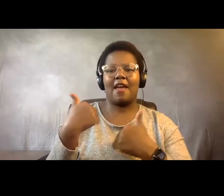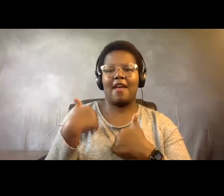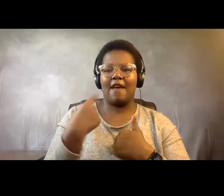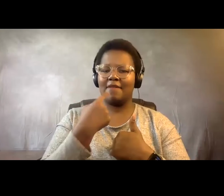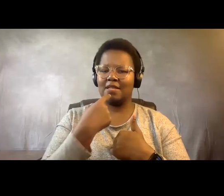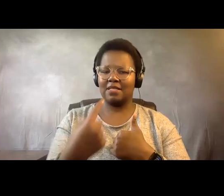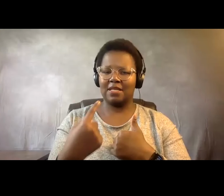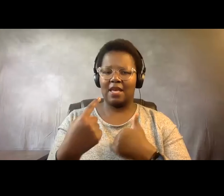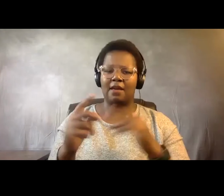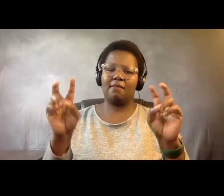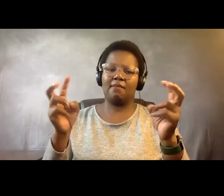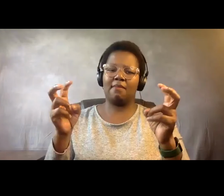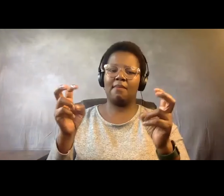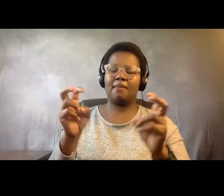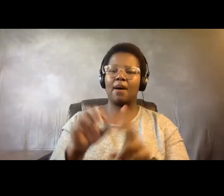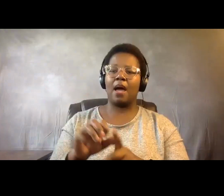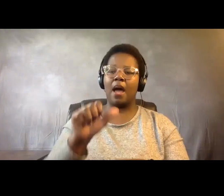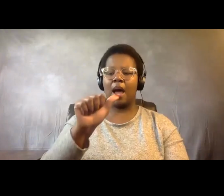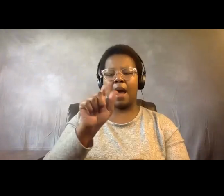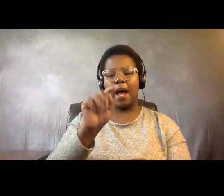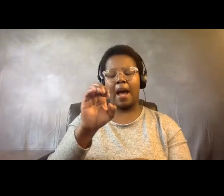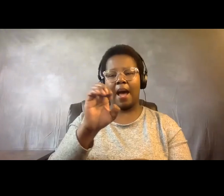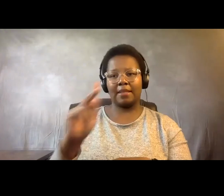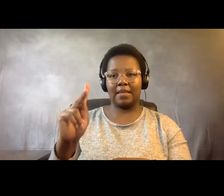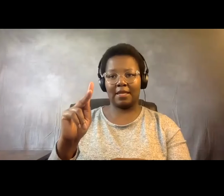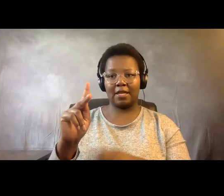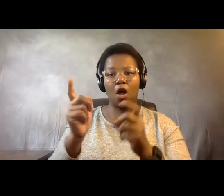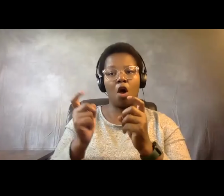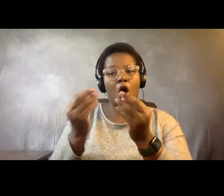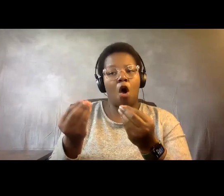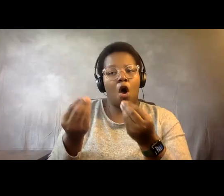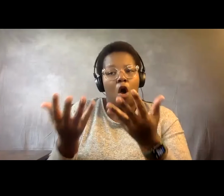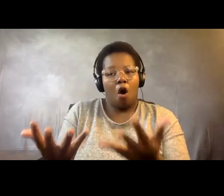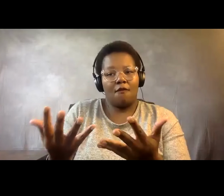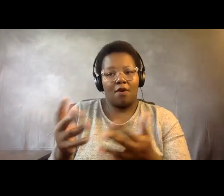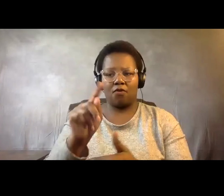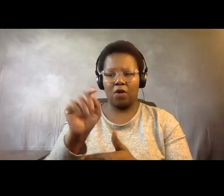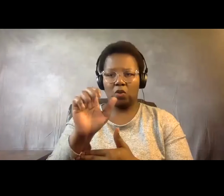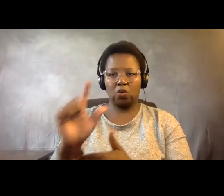Authoring Tool Accessibility Guidelines - and you could look into that. Again, link in the slide.